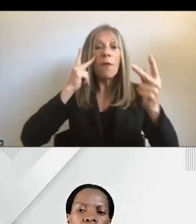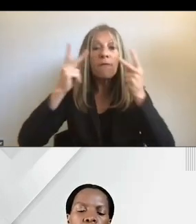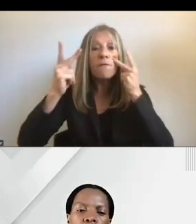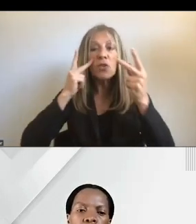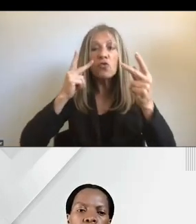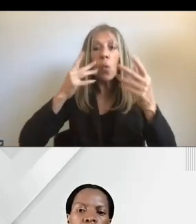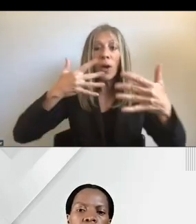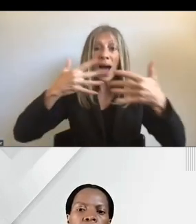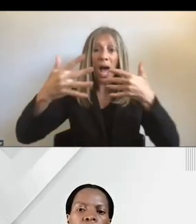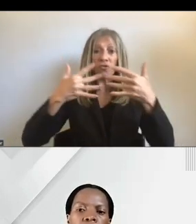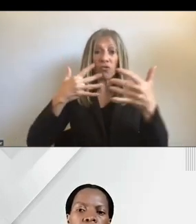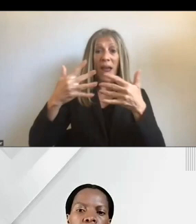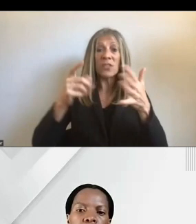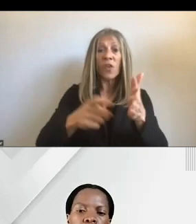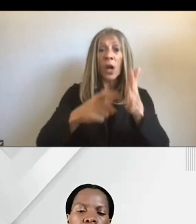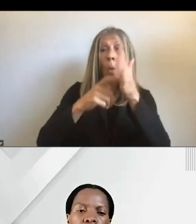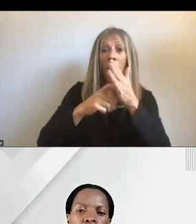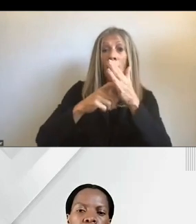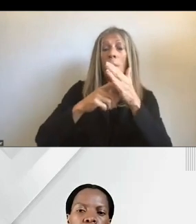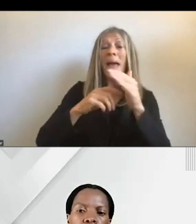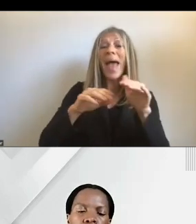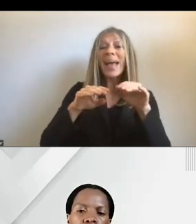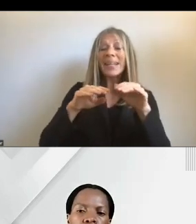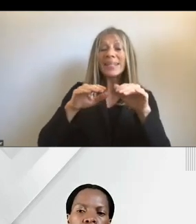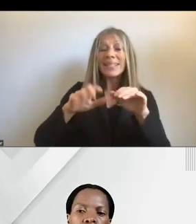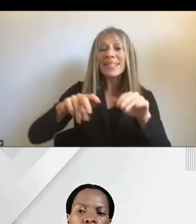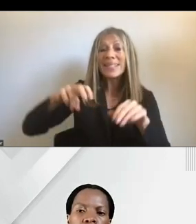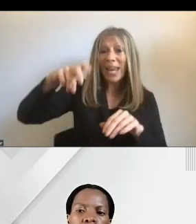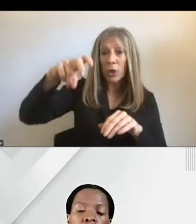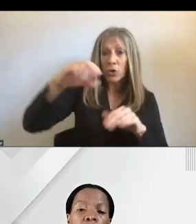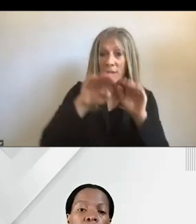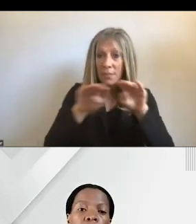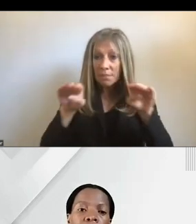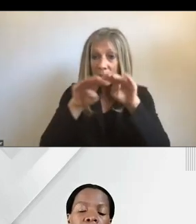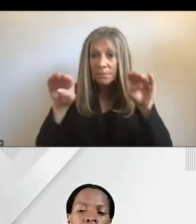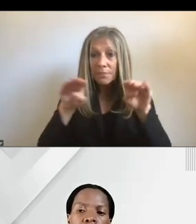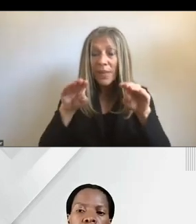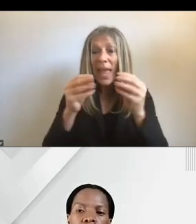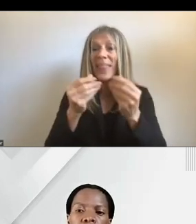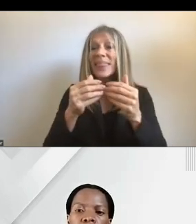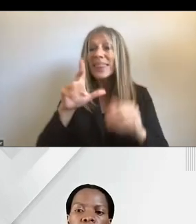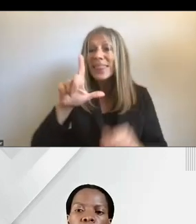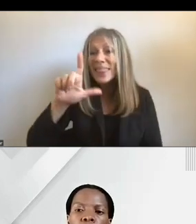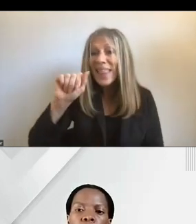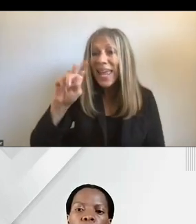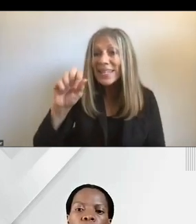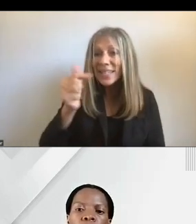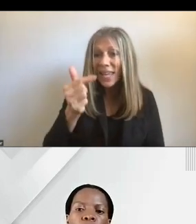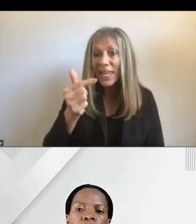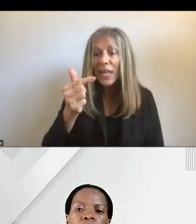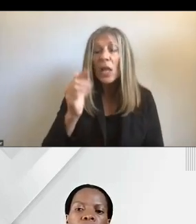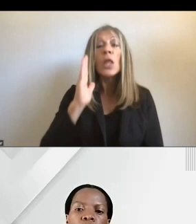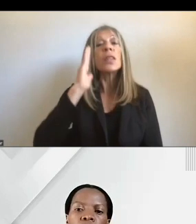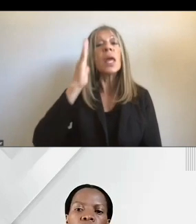requirements at stair treads and nosings; I'm sorry, and landings. We will address these